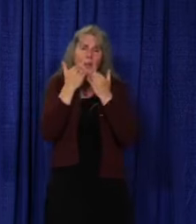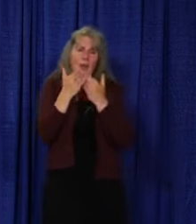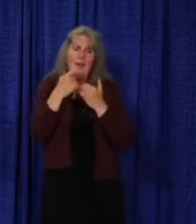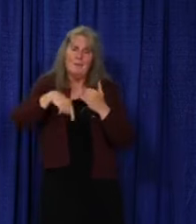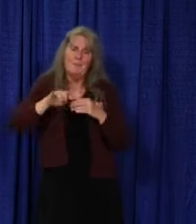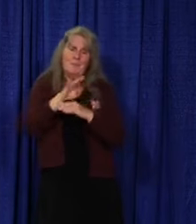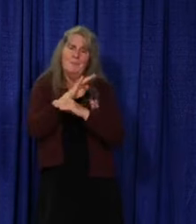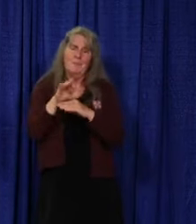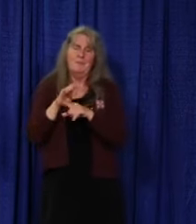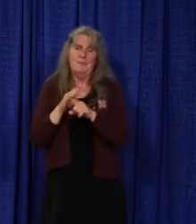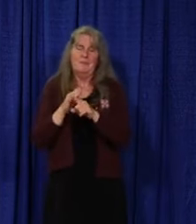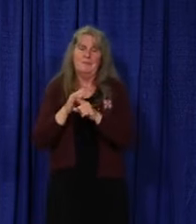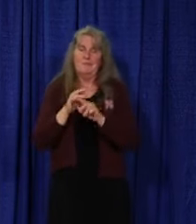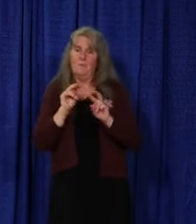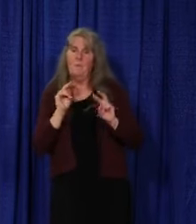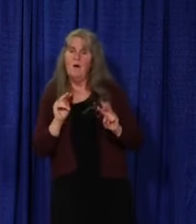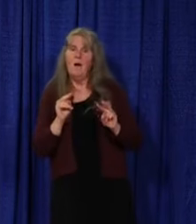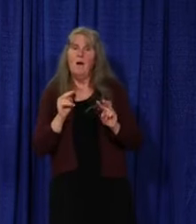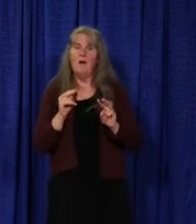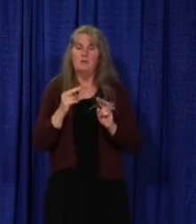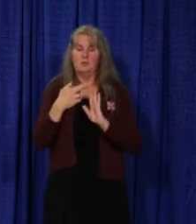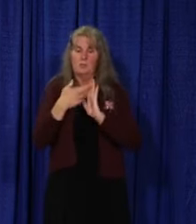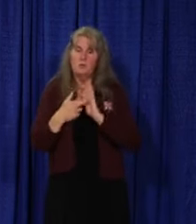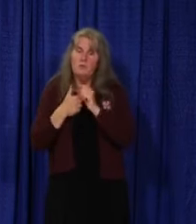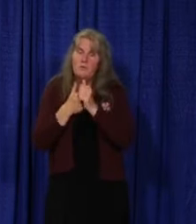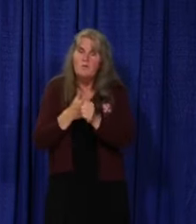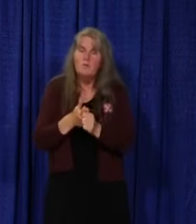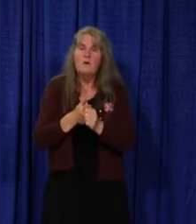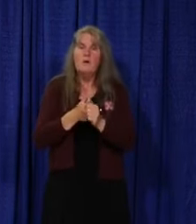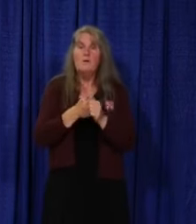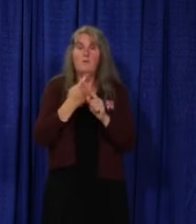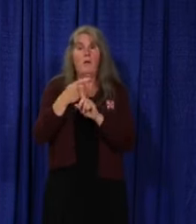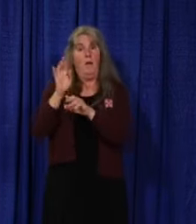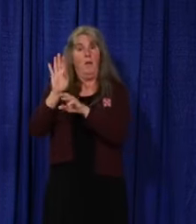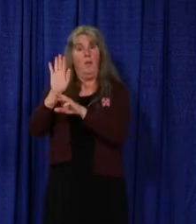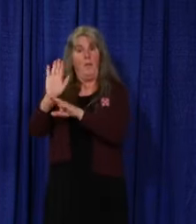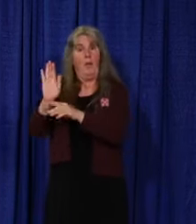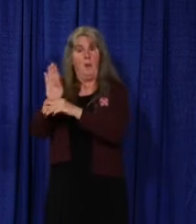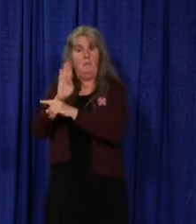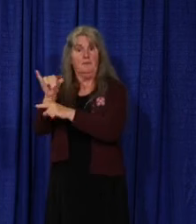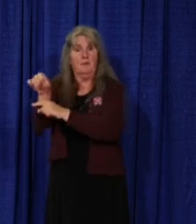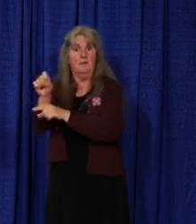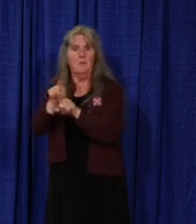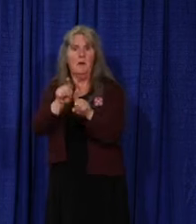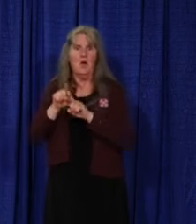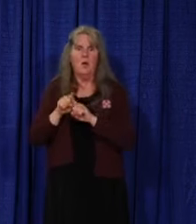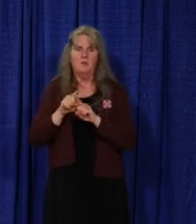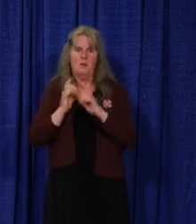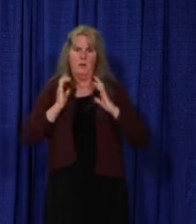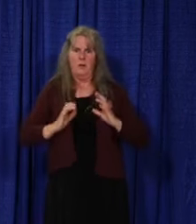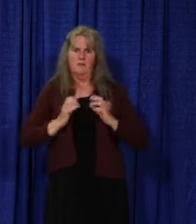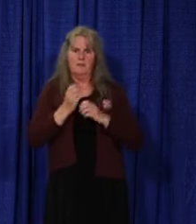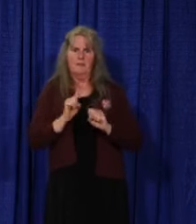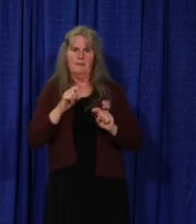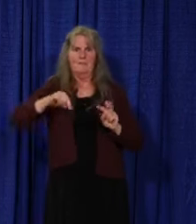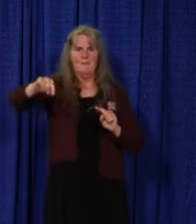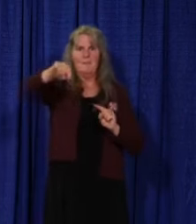businesses that are keeping up with the rules. Not necessarily just for their businesses and making sure their customers are safe, but also